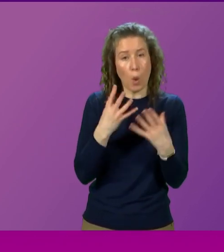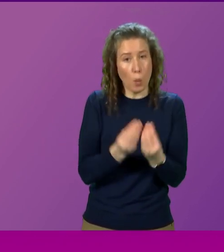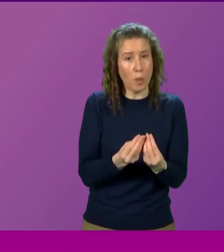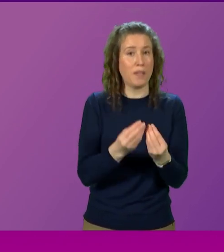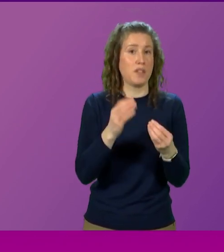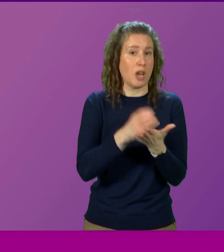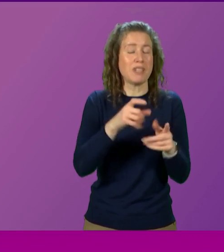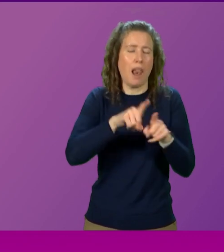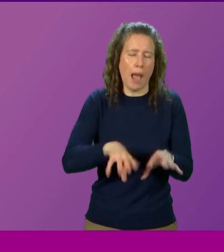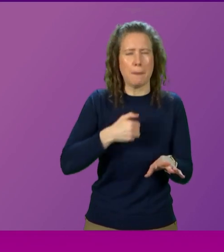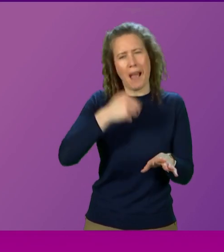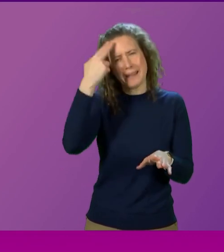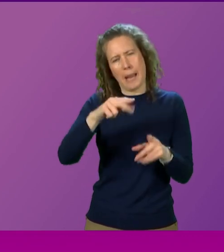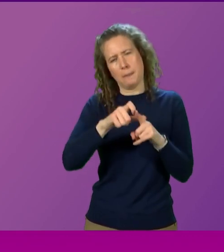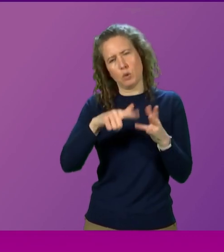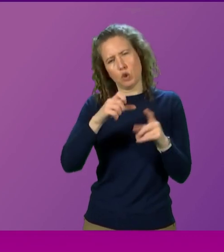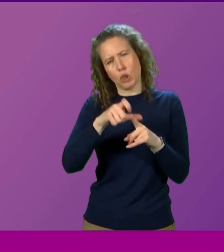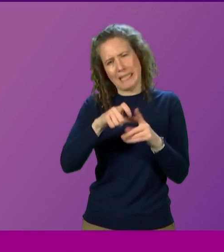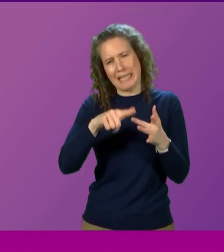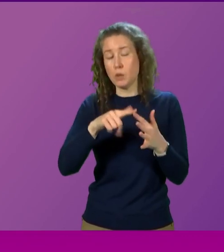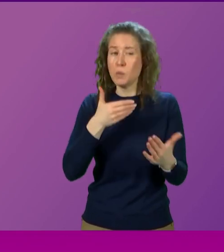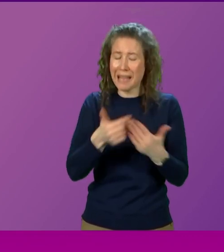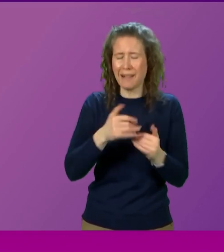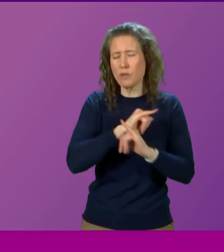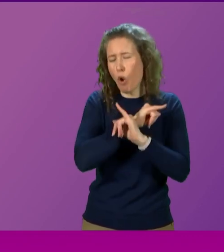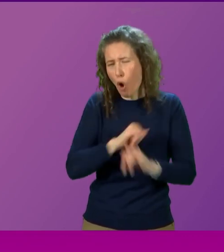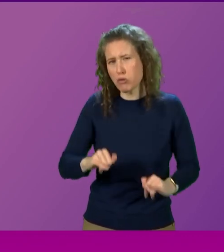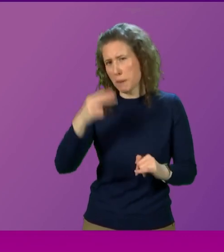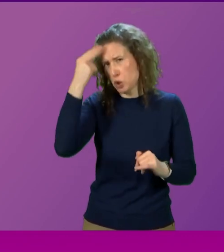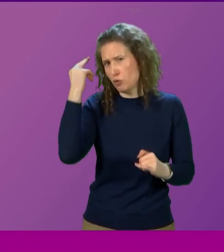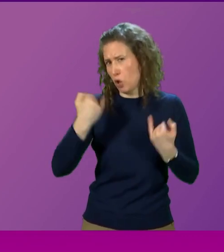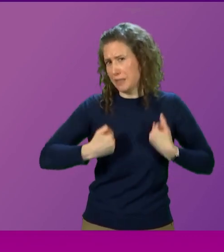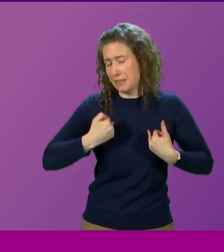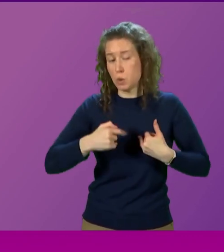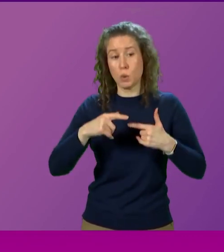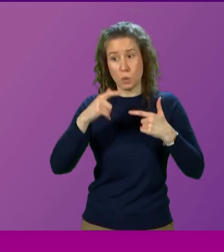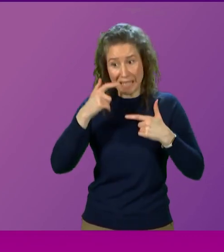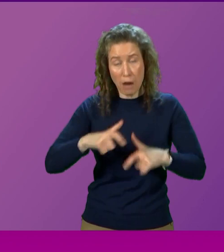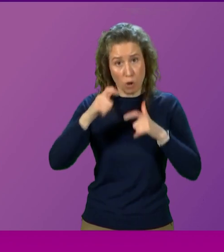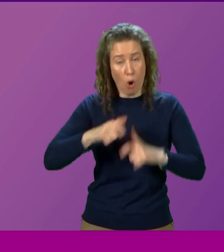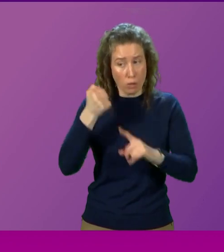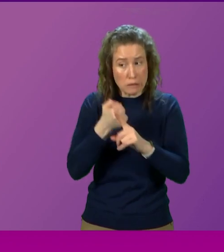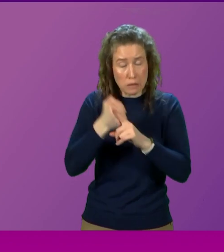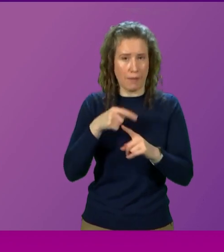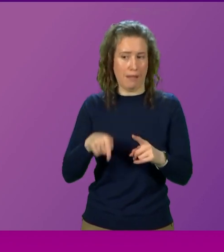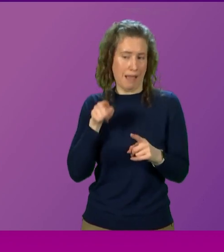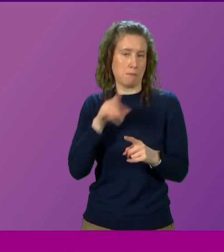Doddie Foundation, to tackle these horrible neurological conditions and keep up the momentum that the big man started?